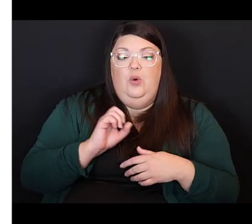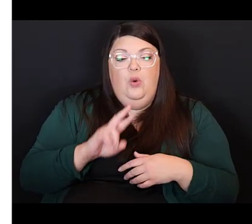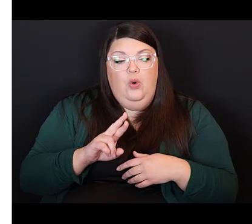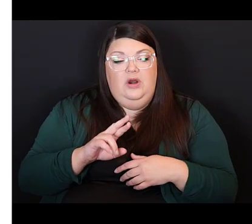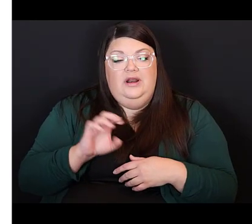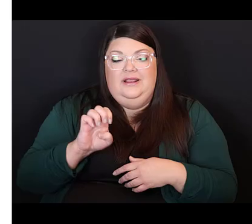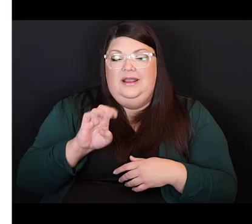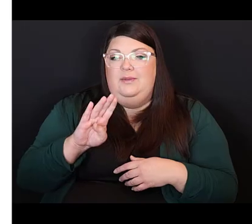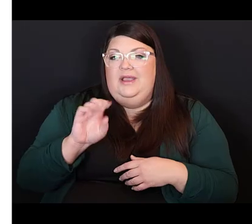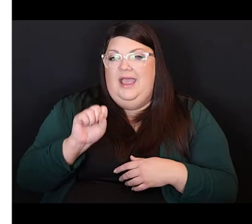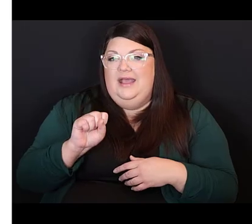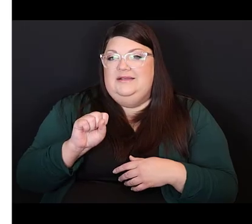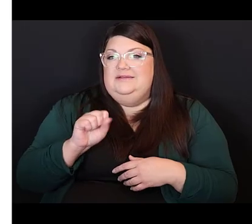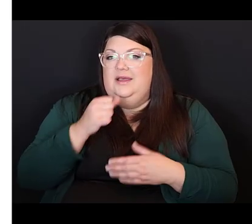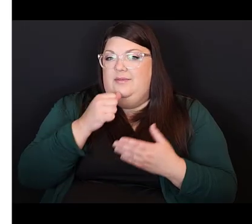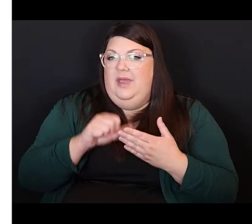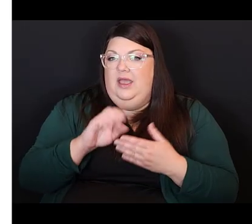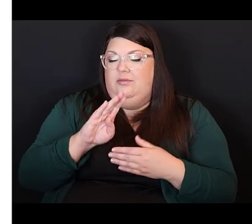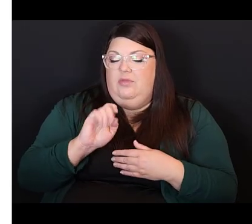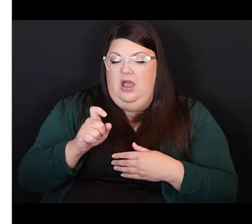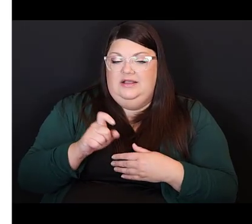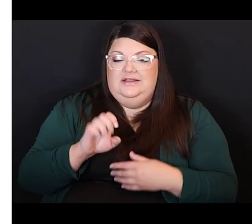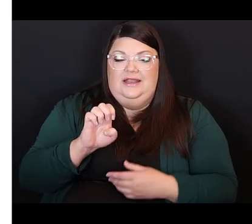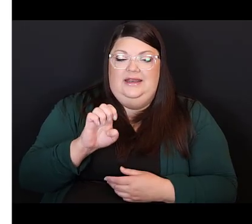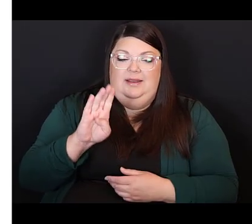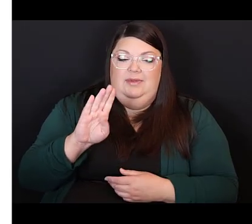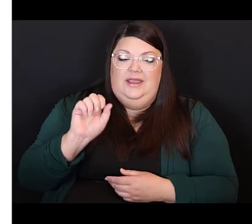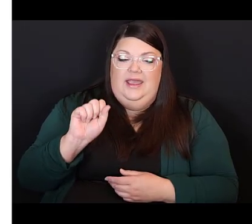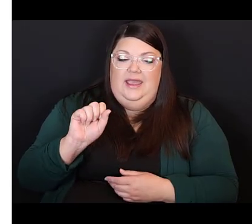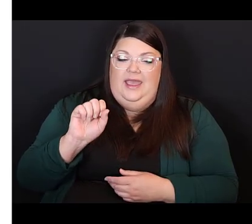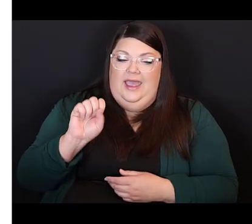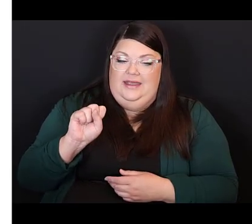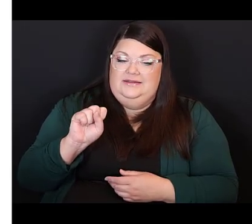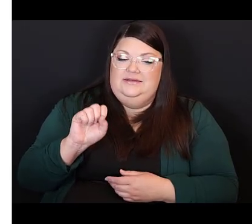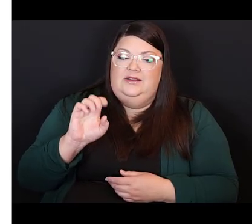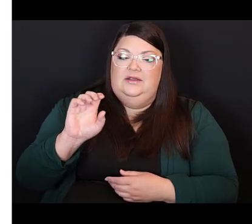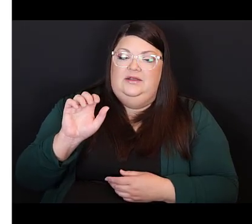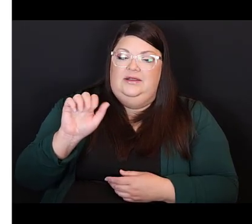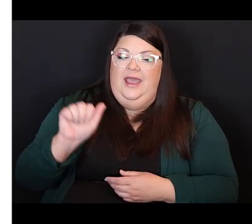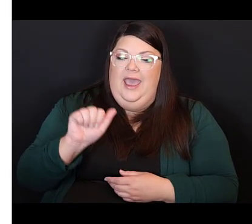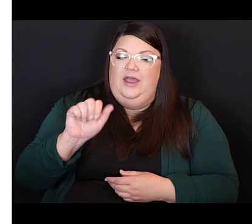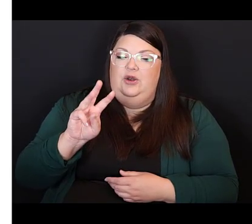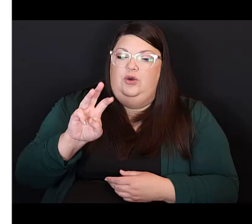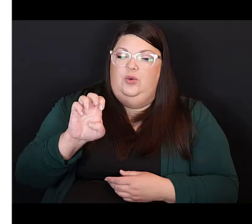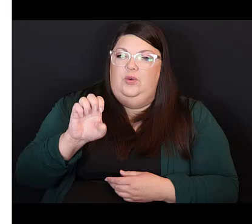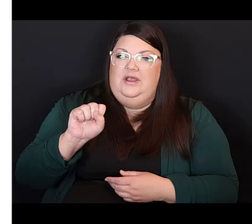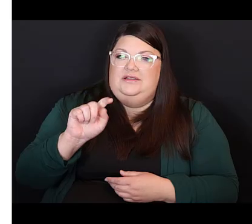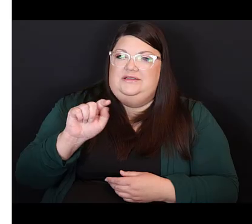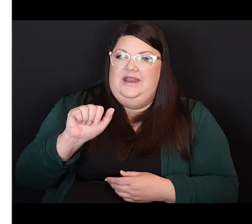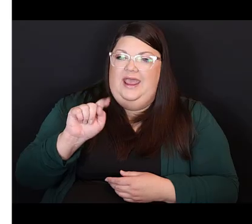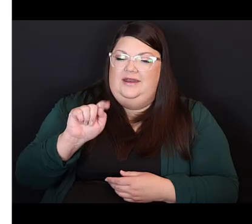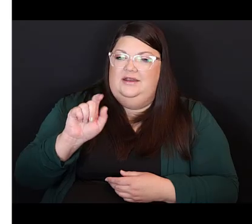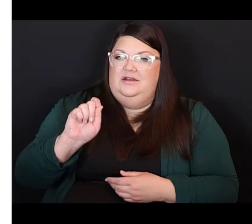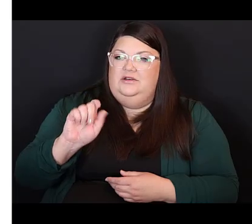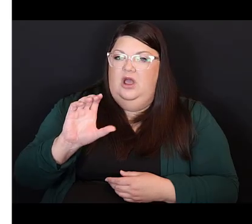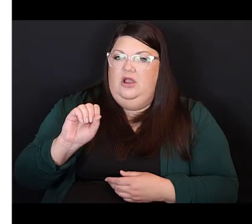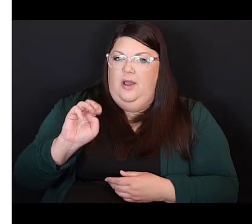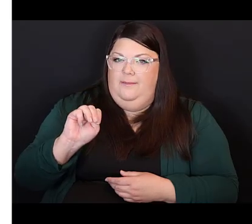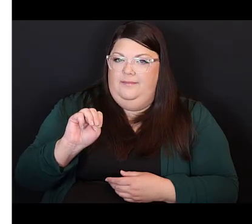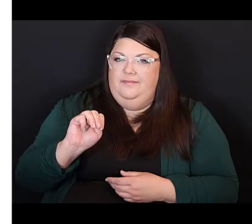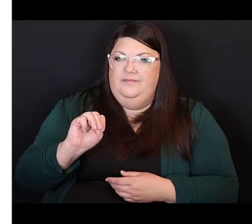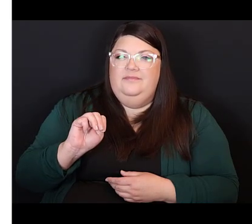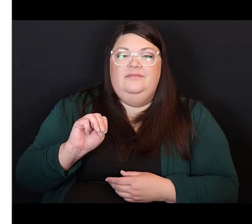or the EBS mailbox at EBS@westat.com.